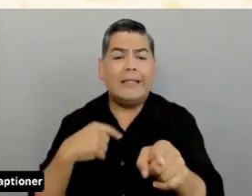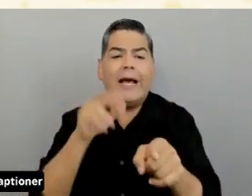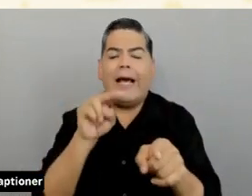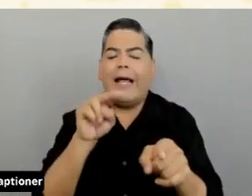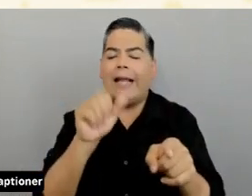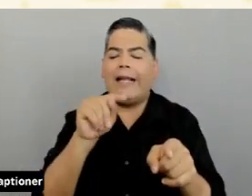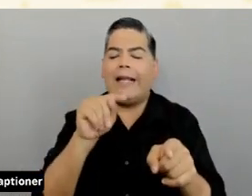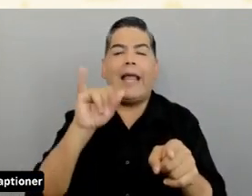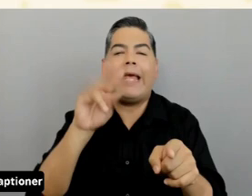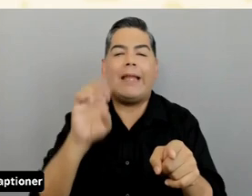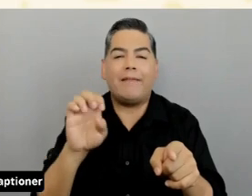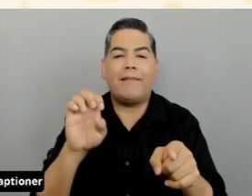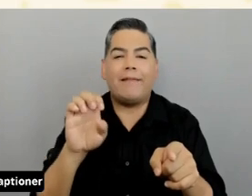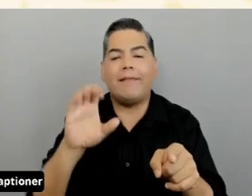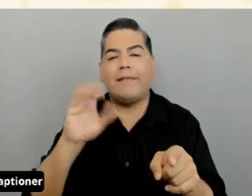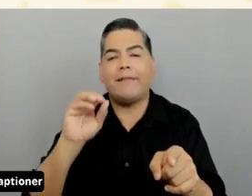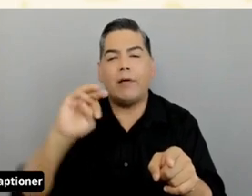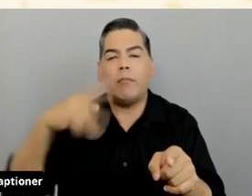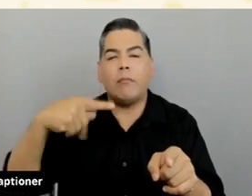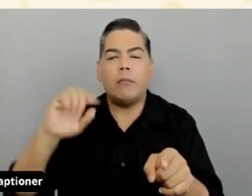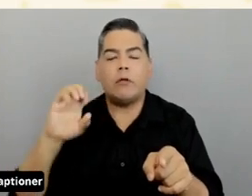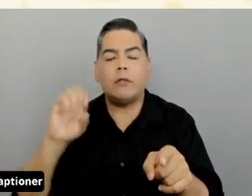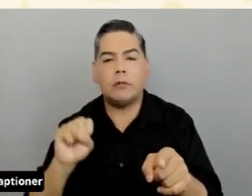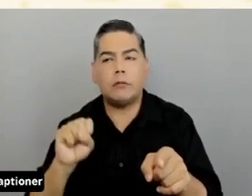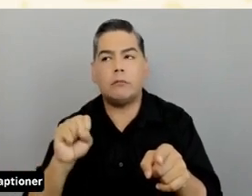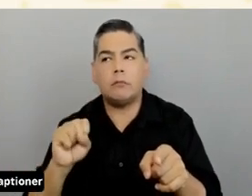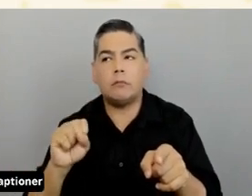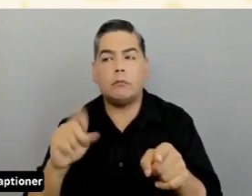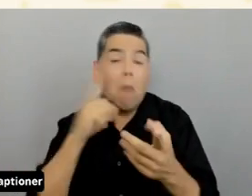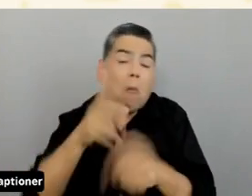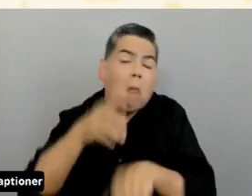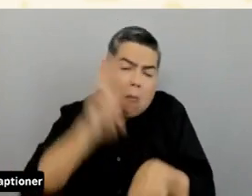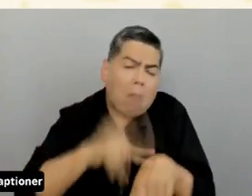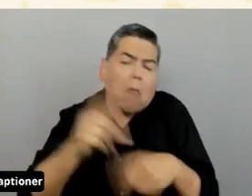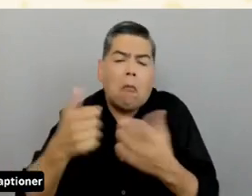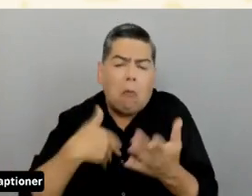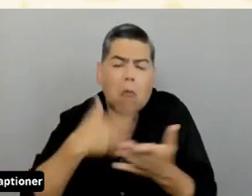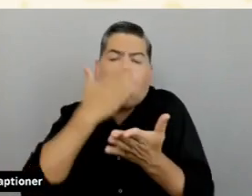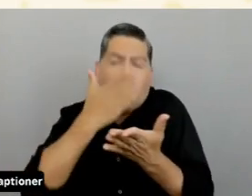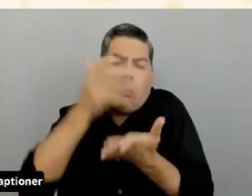which are usually really good and beneficial for screen readers.